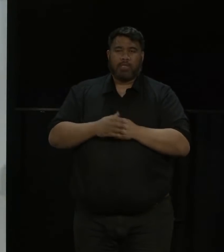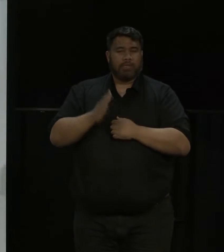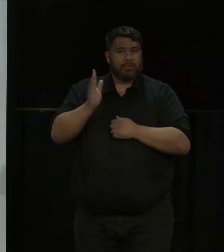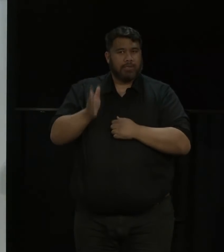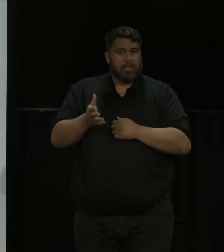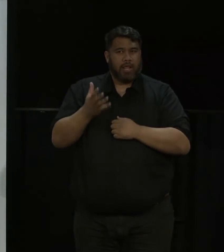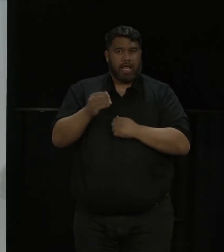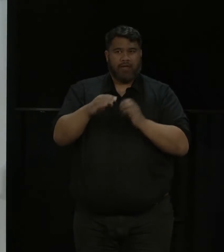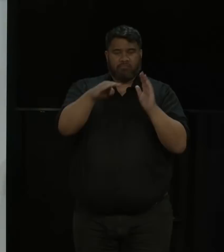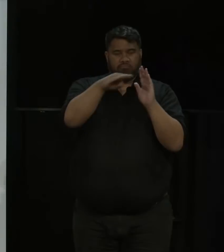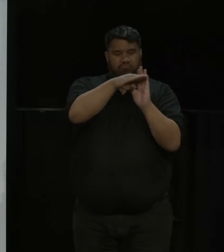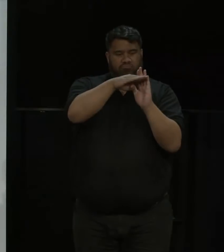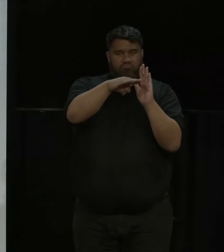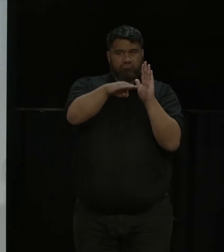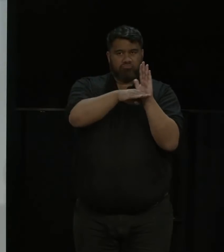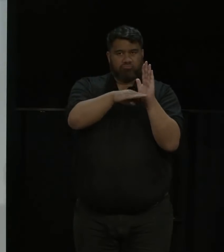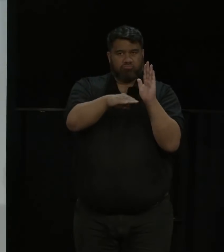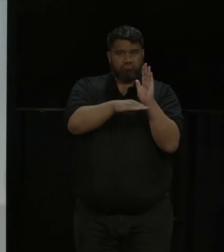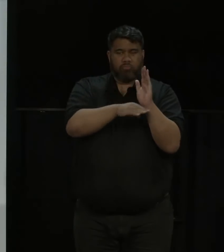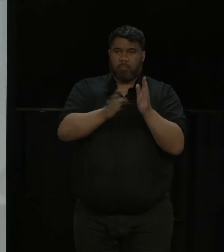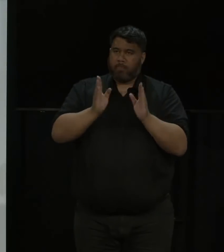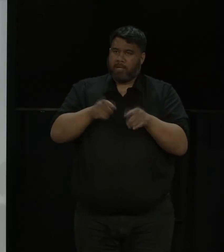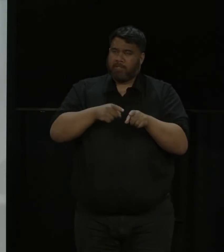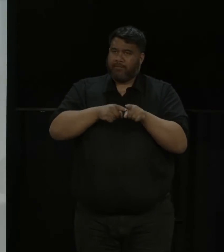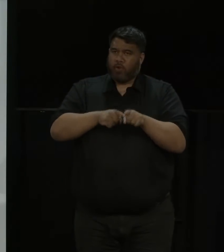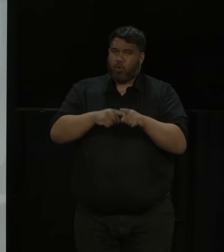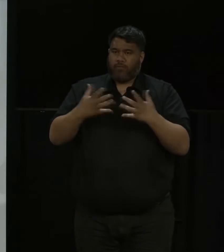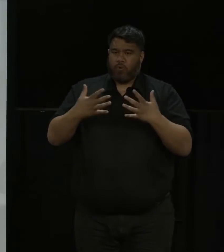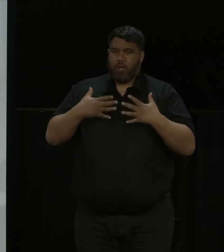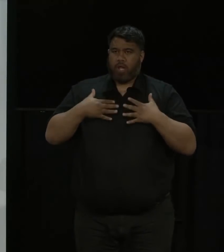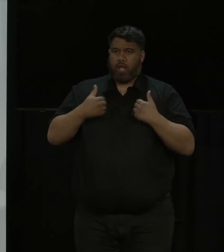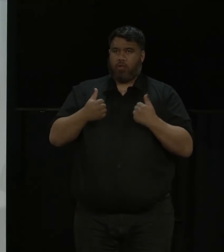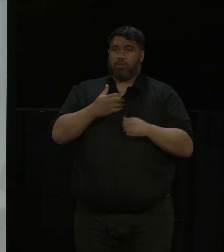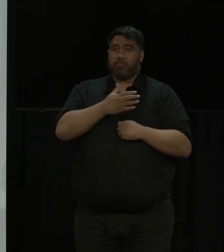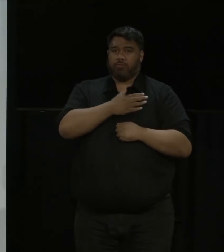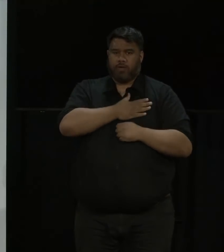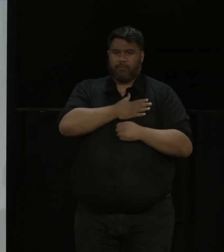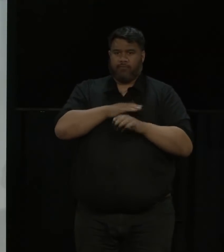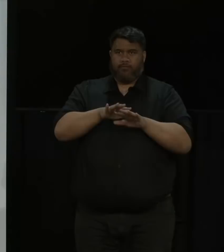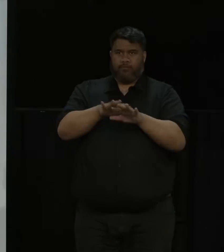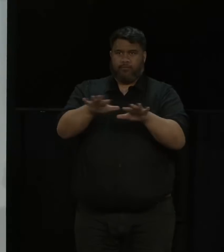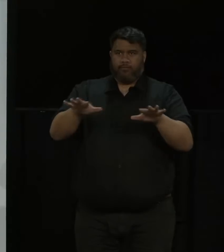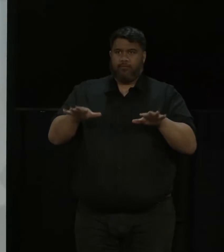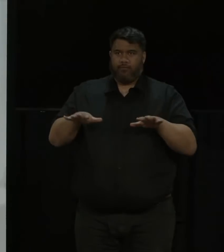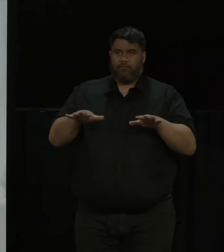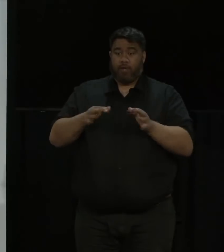the same as it was in pre-2020 travel. There are still important